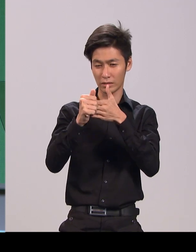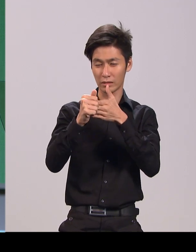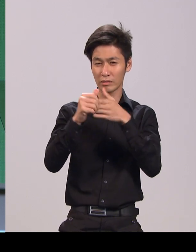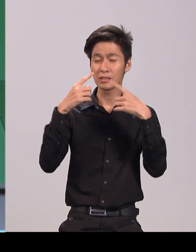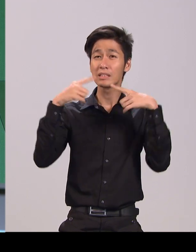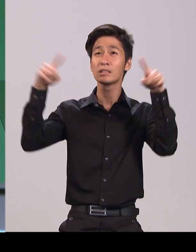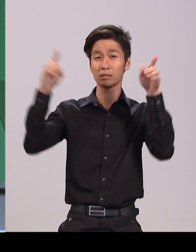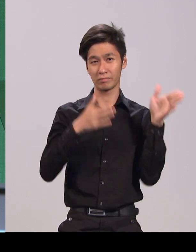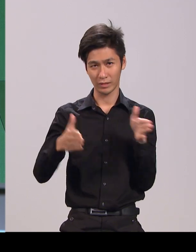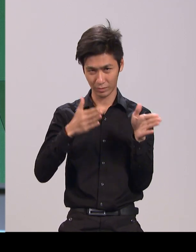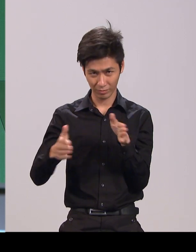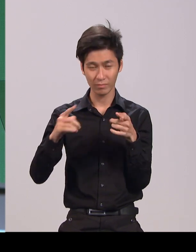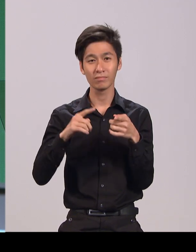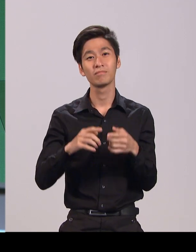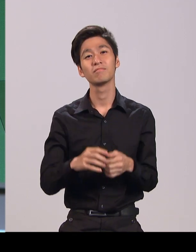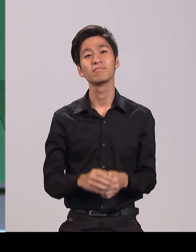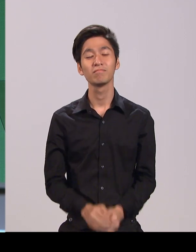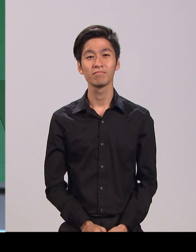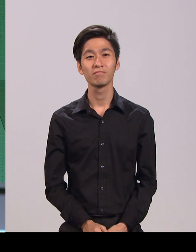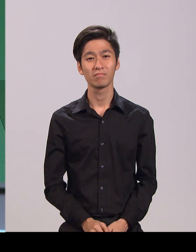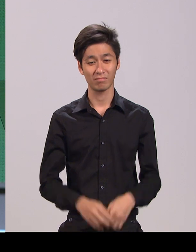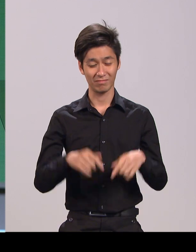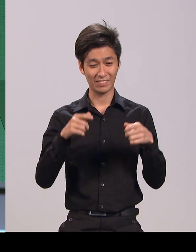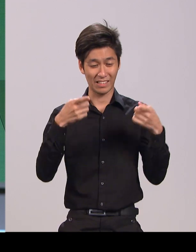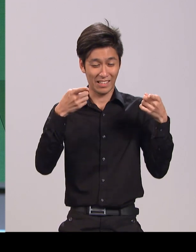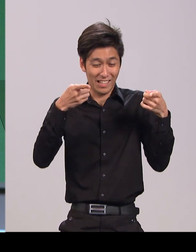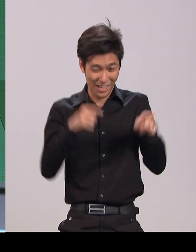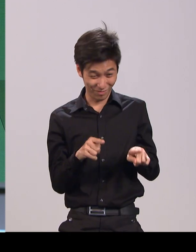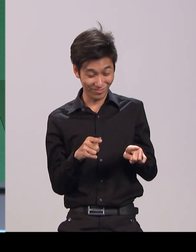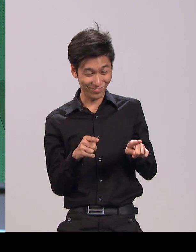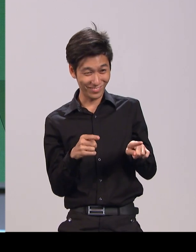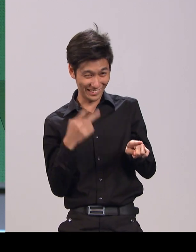and I think what happened makes it even more important that I talk about it now.